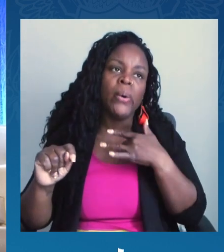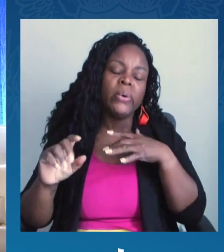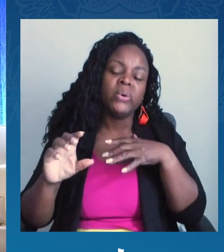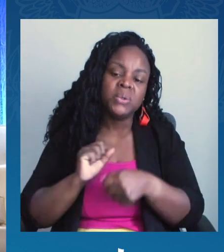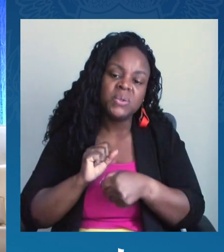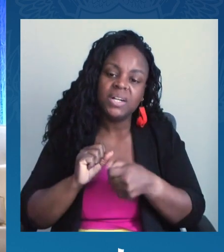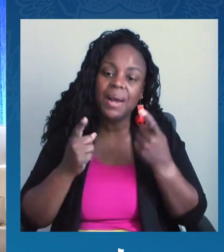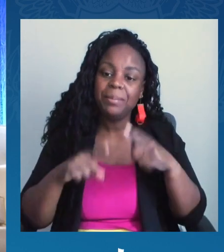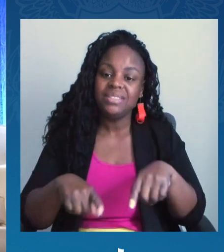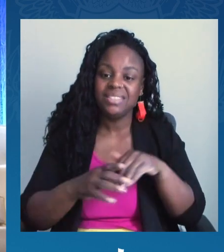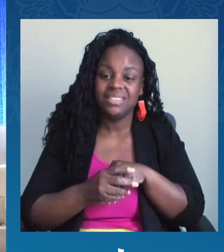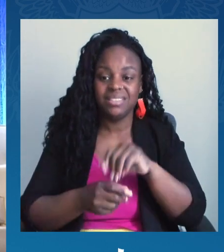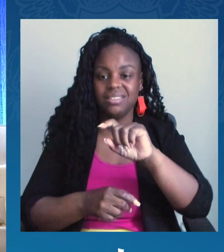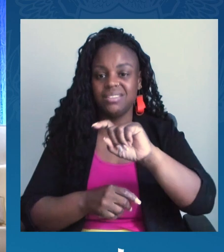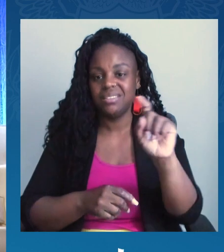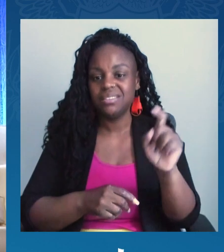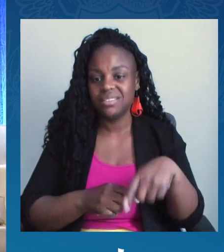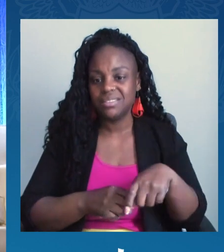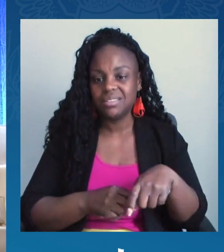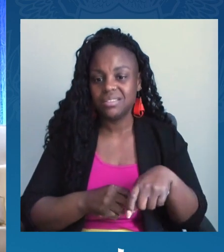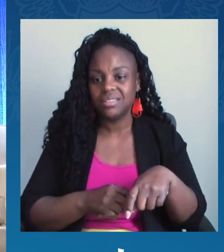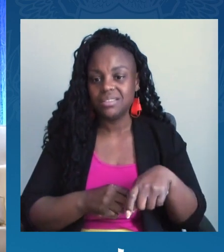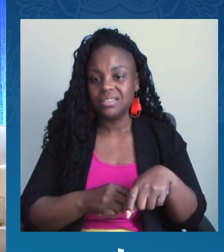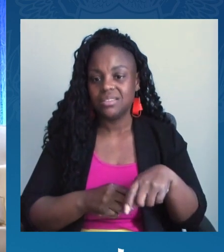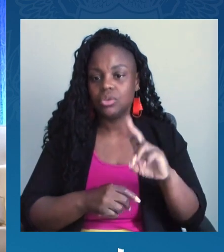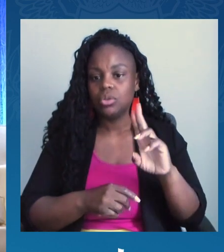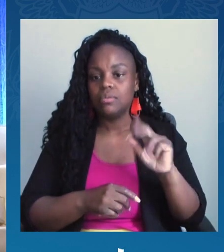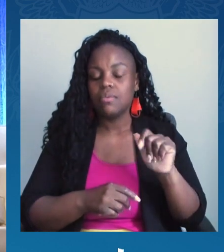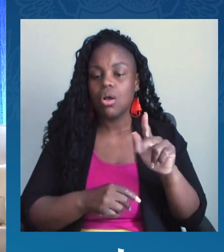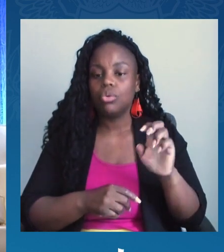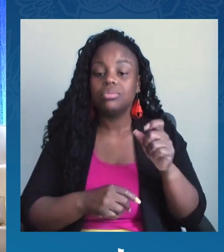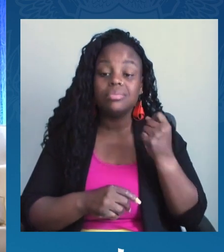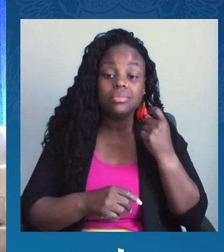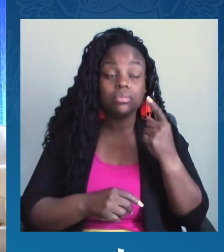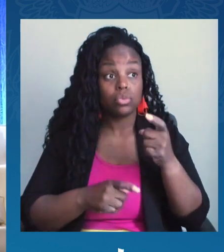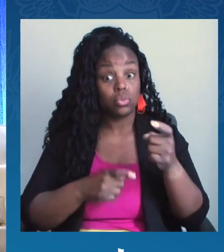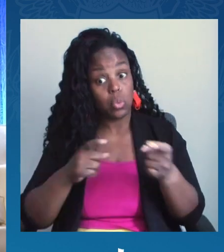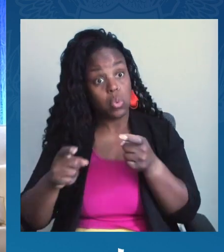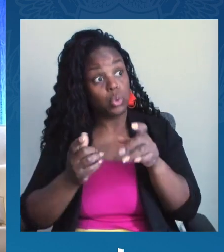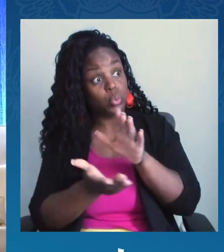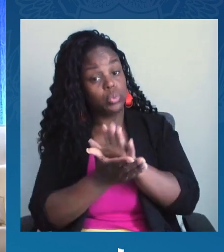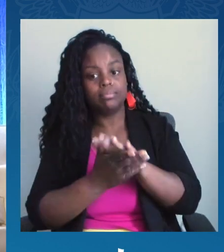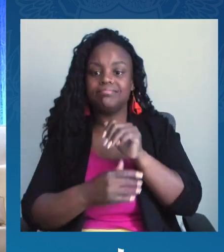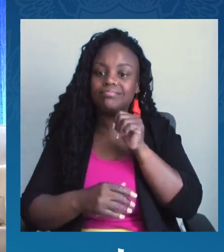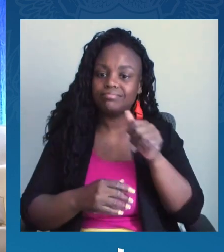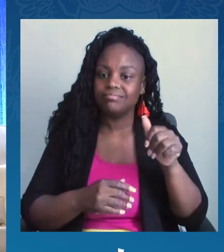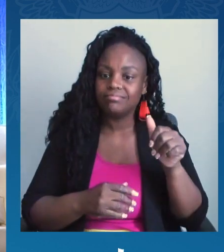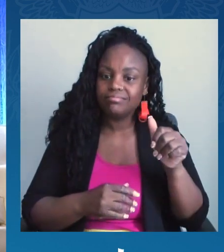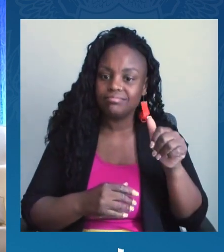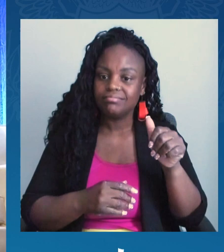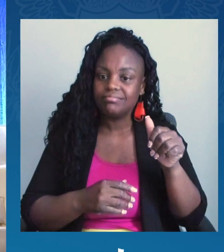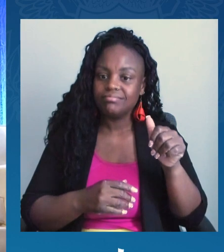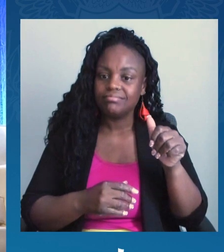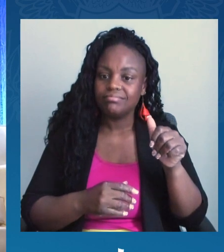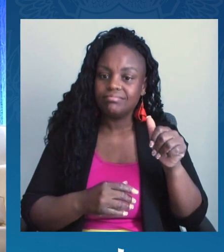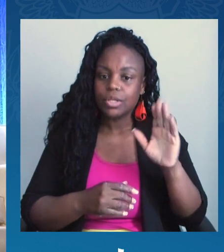And even though I don't control our schools in Birmingham. You know, part of my job is to make sure our police officers do.